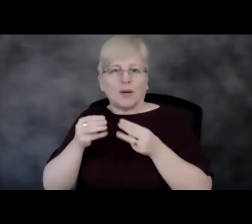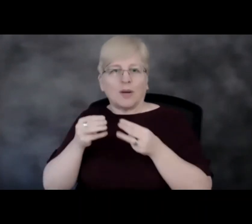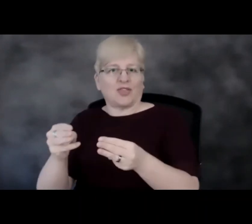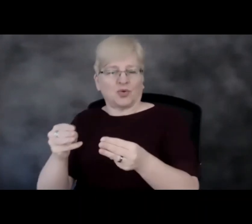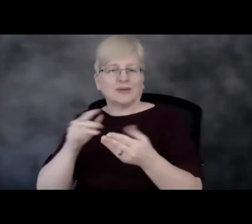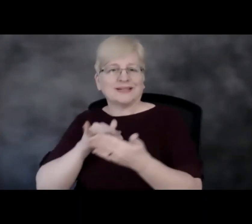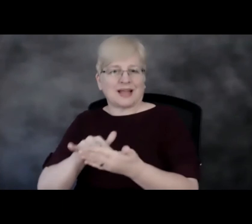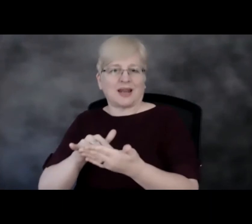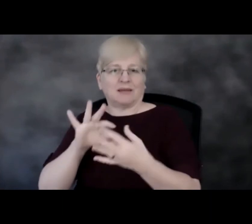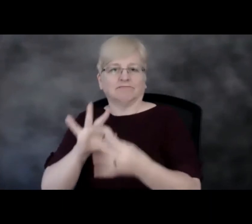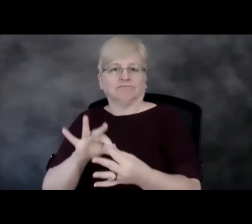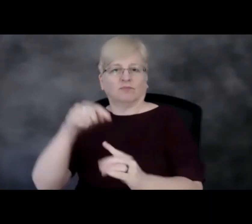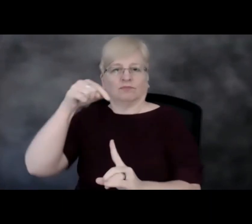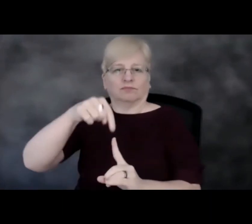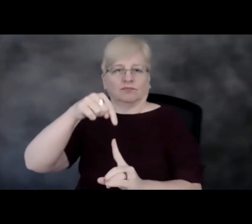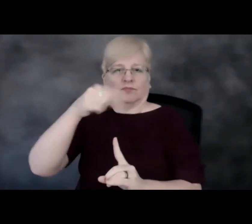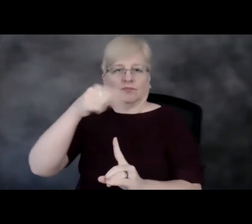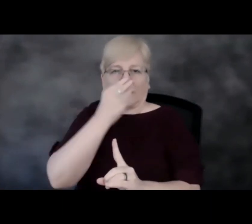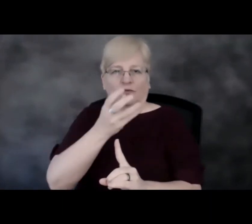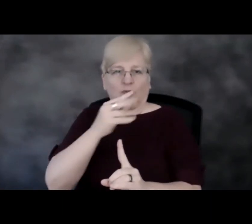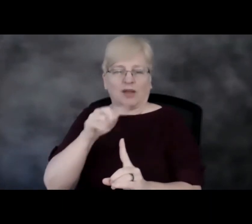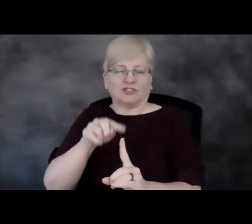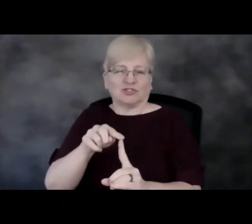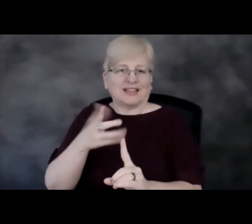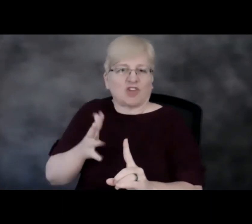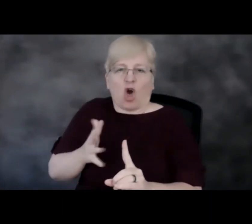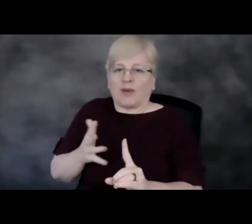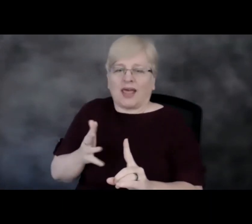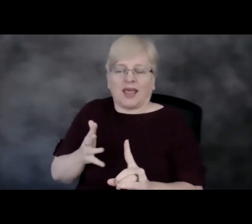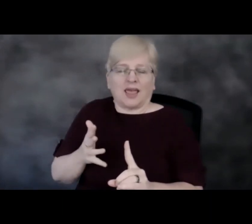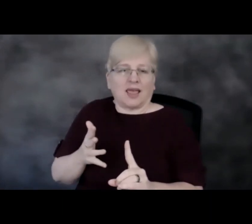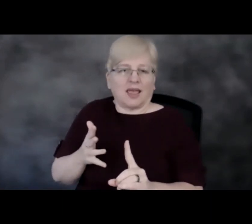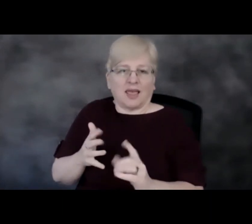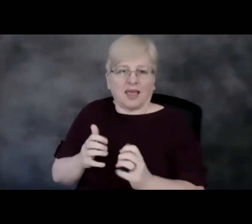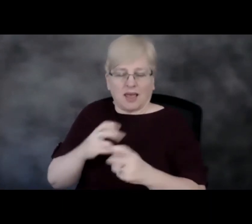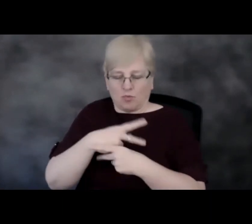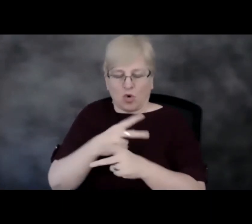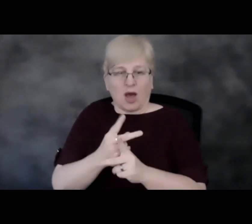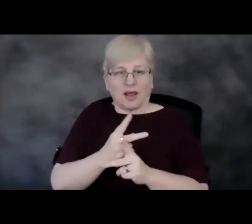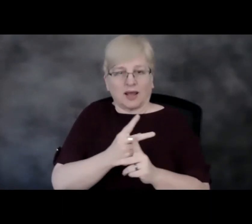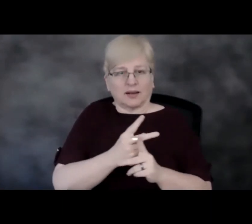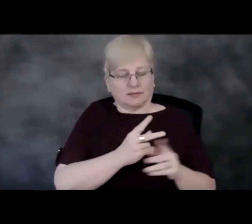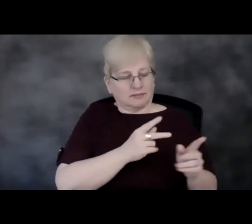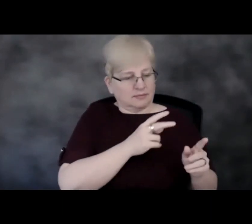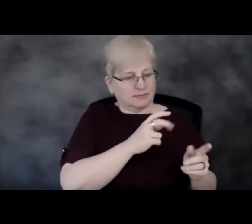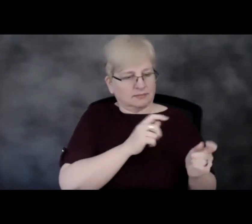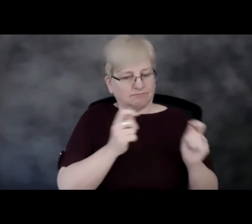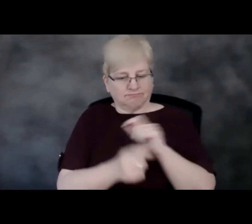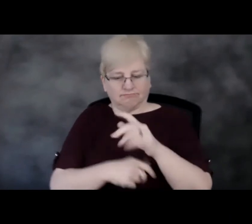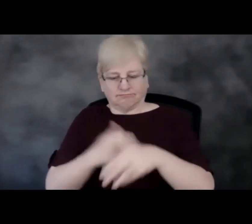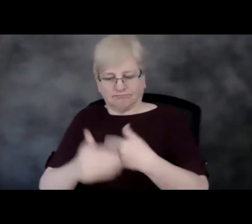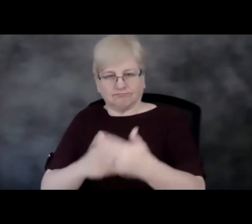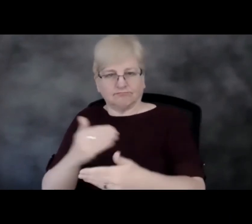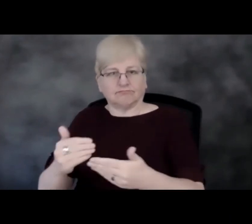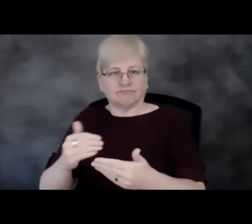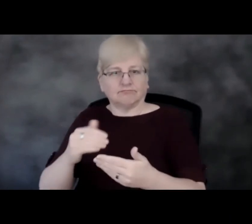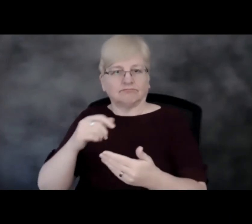17:38:43 That is already a product in the versioning production of knowledge, but it